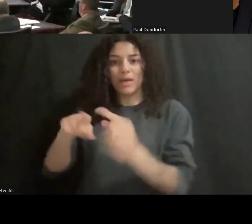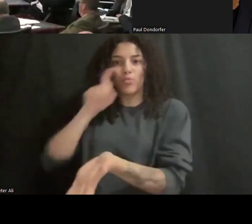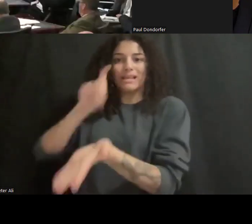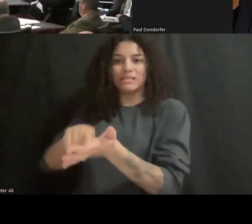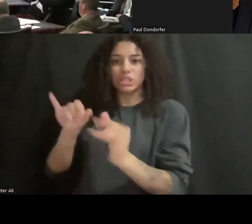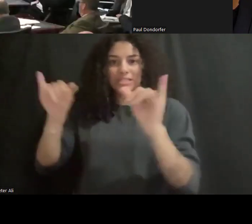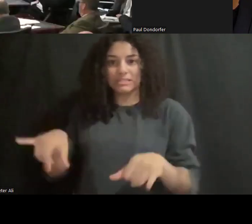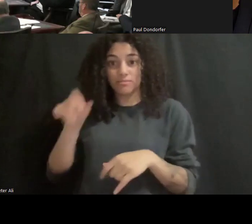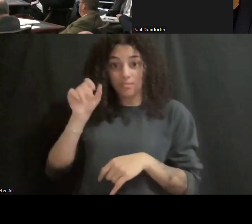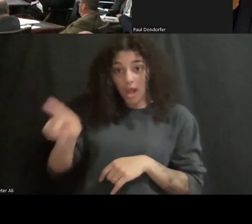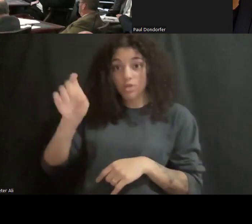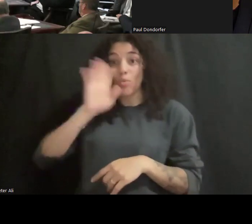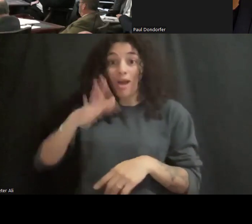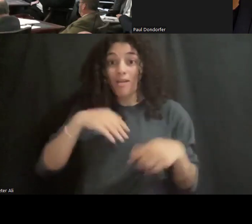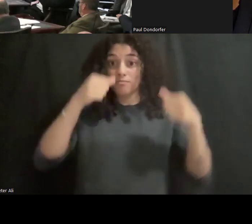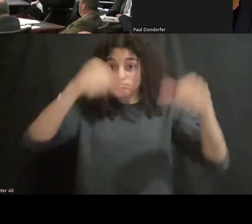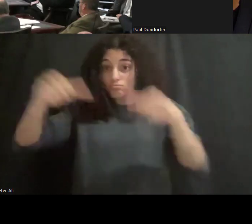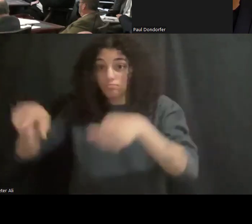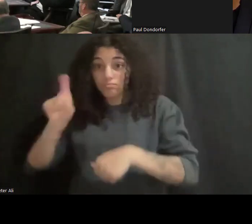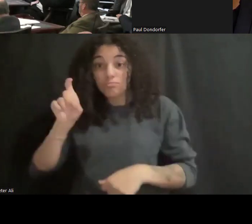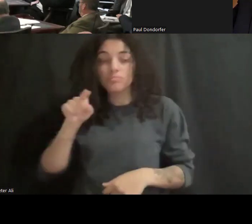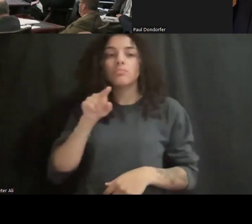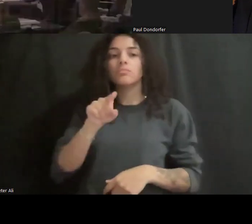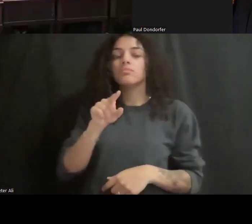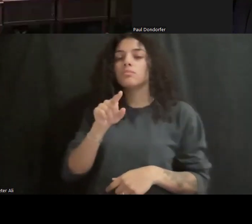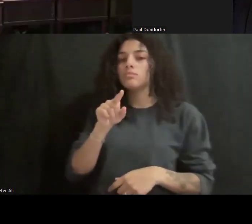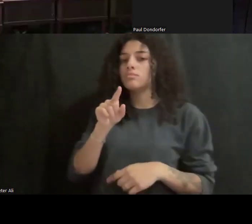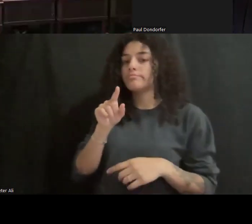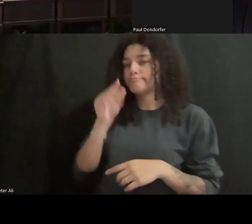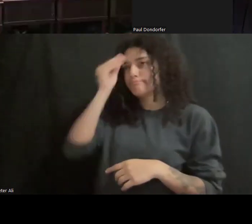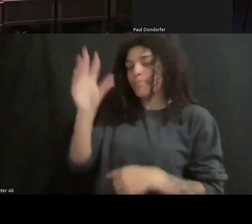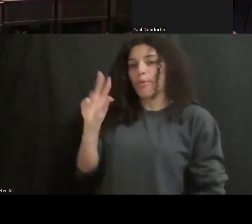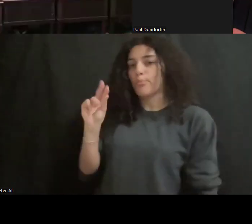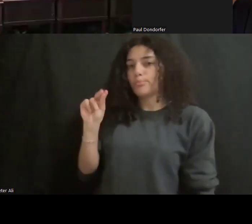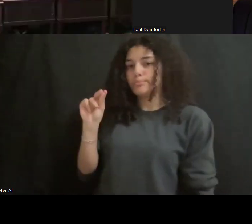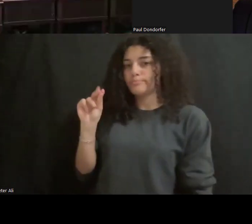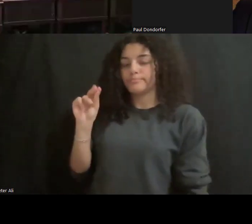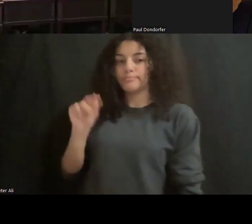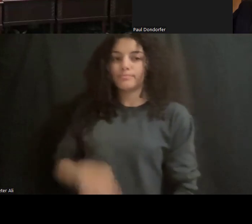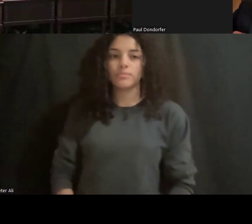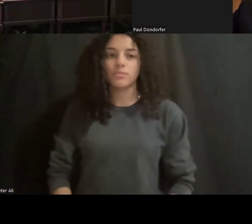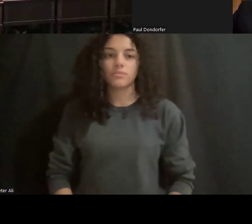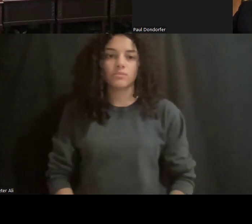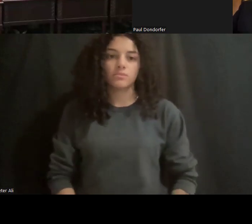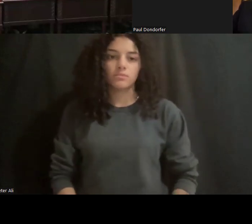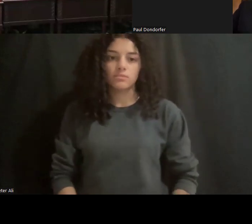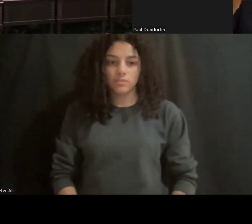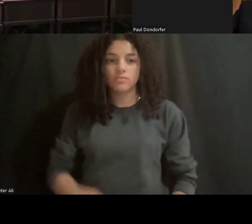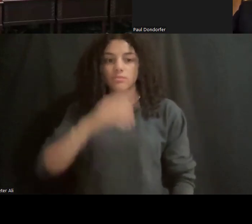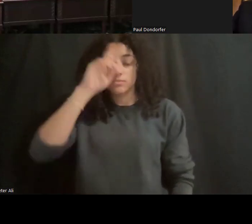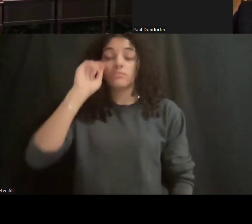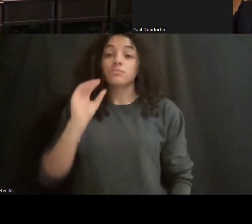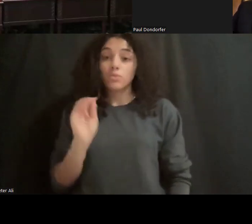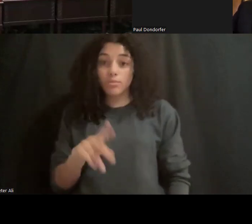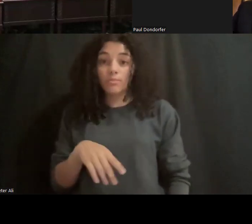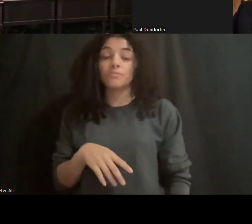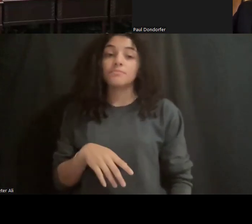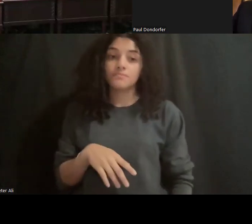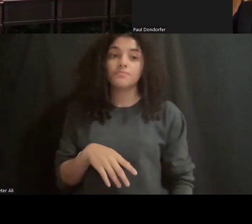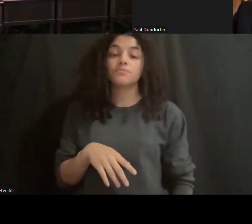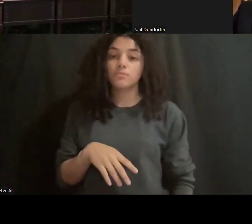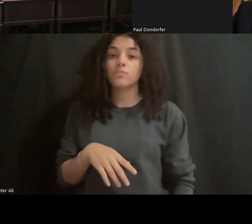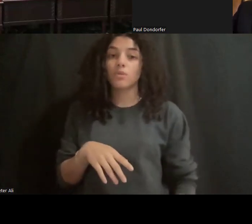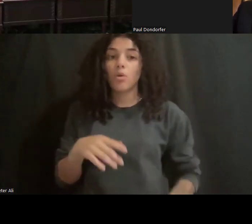through you madam president No there will not Okay um in looking at the policy I you know